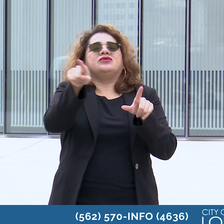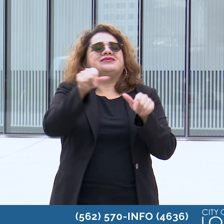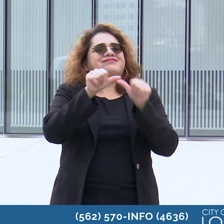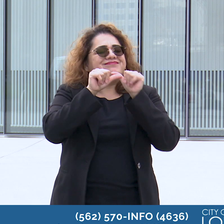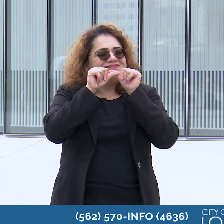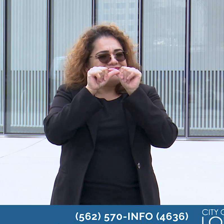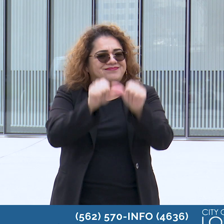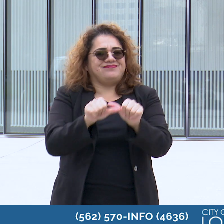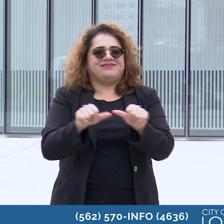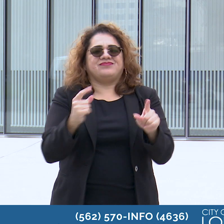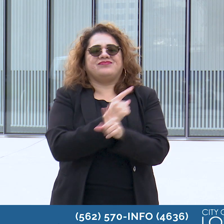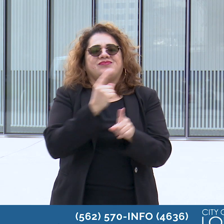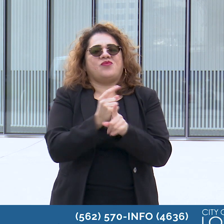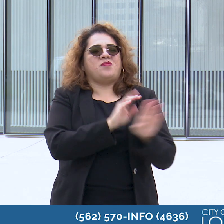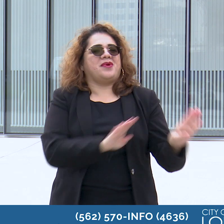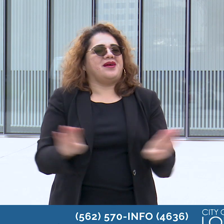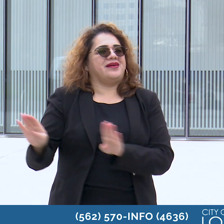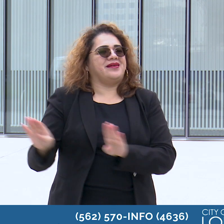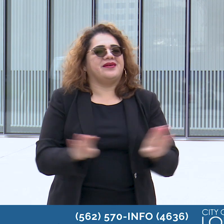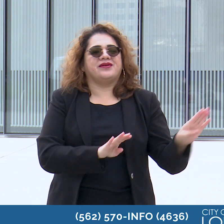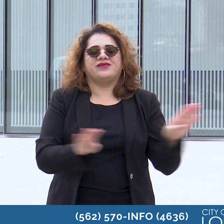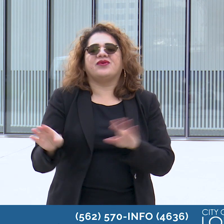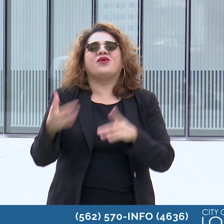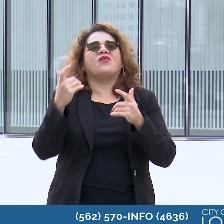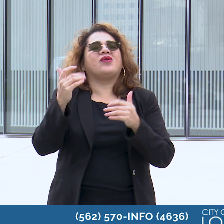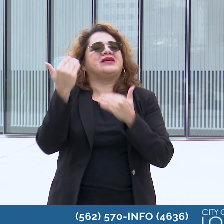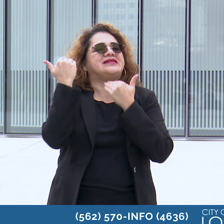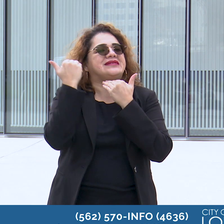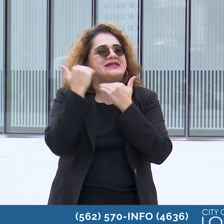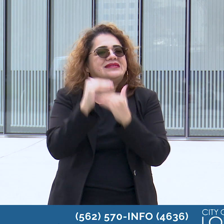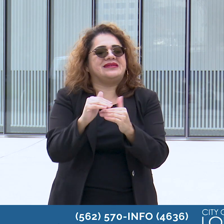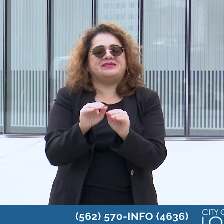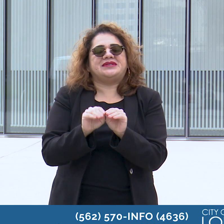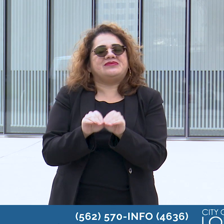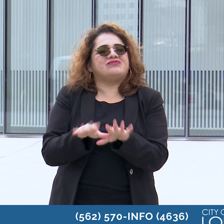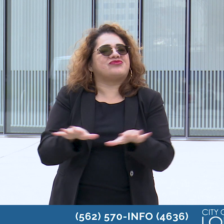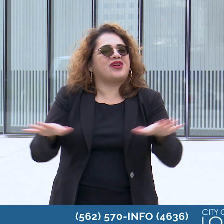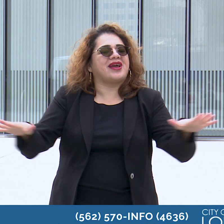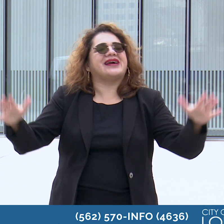precautions to limit the spread of COVID-19 in our community.